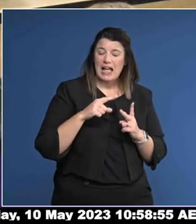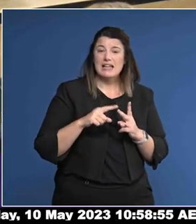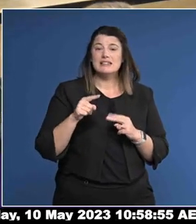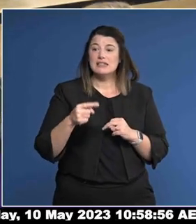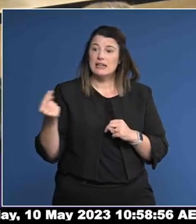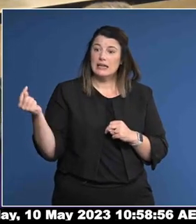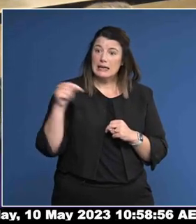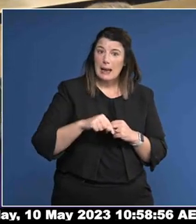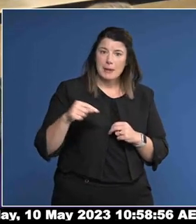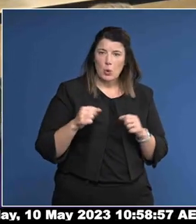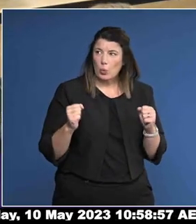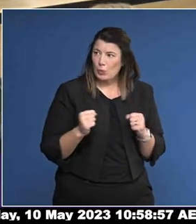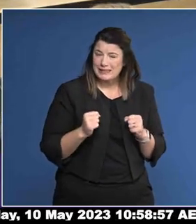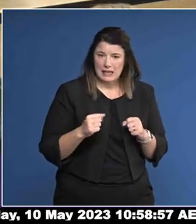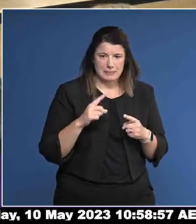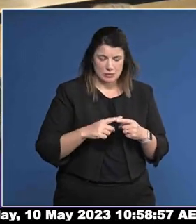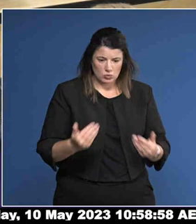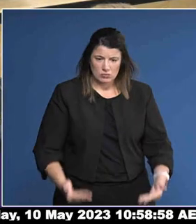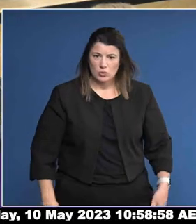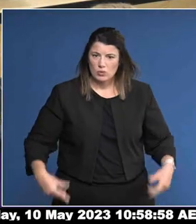The boys' lunches have been limited on a number of occasions.'